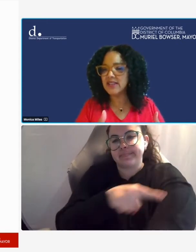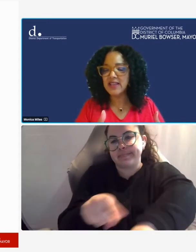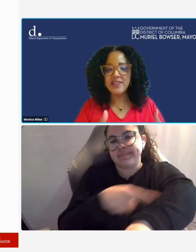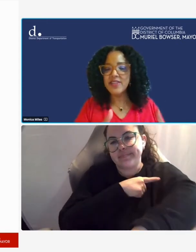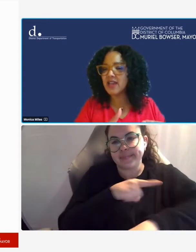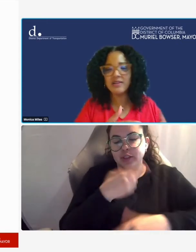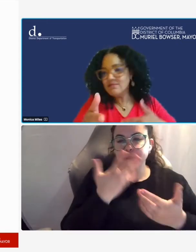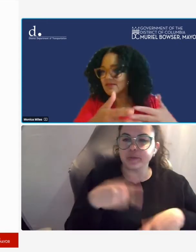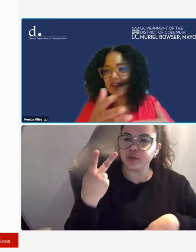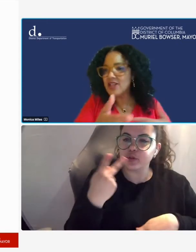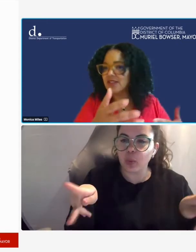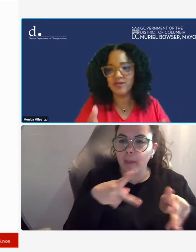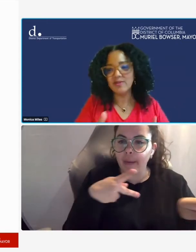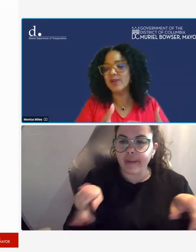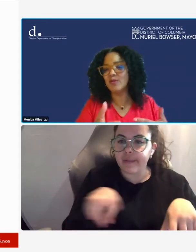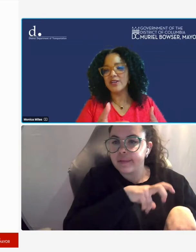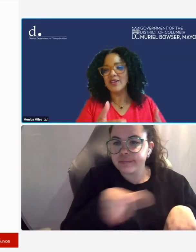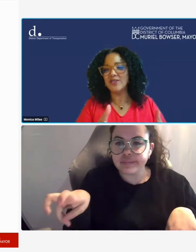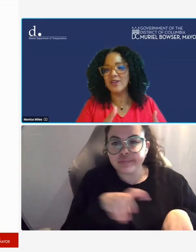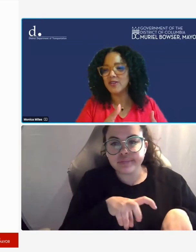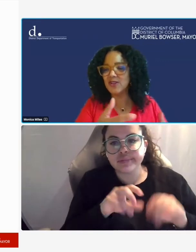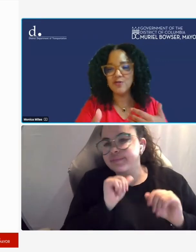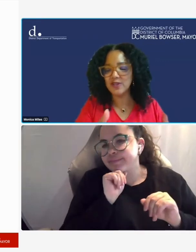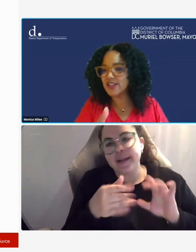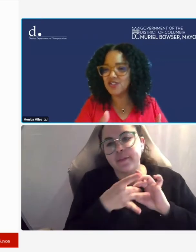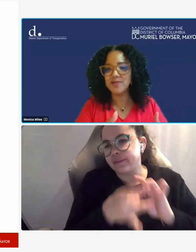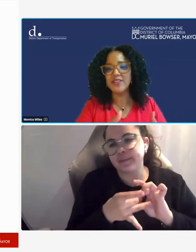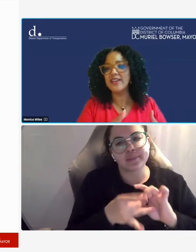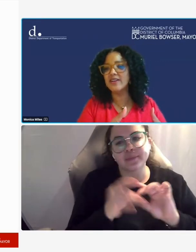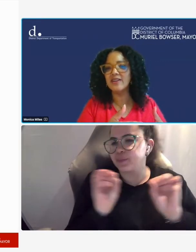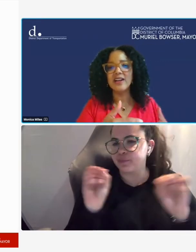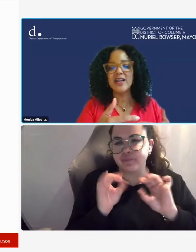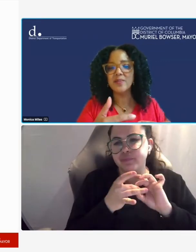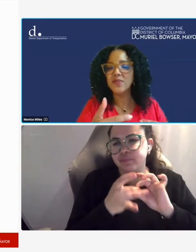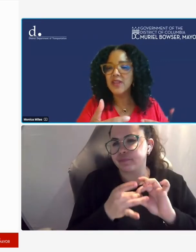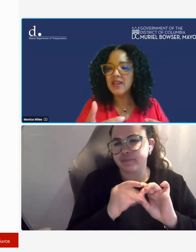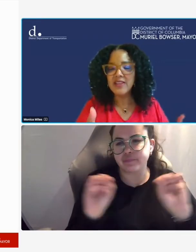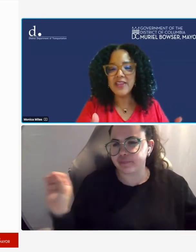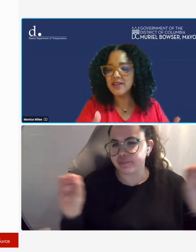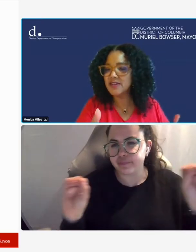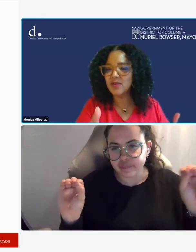that have nothing to do with one another you know there's no relationship there um they don't have